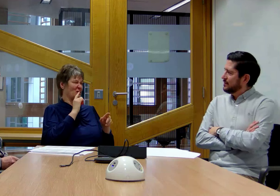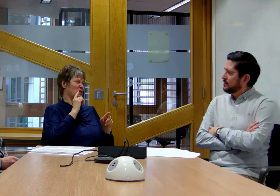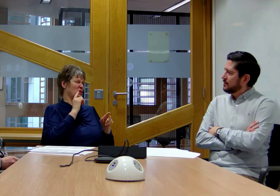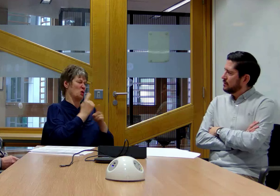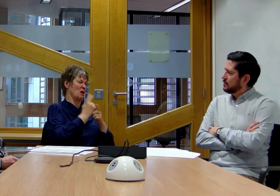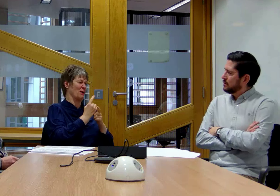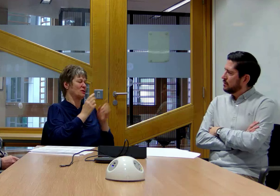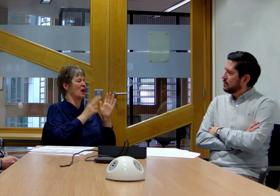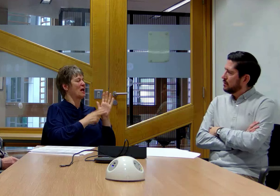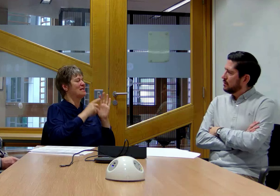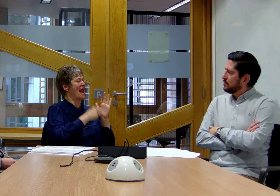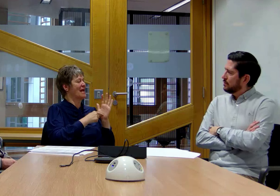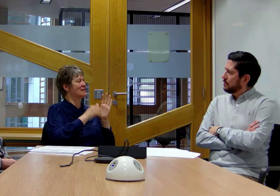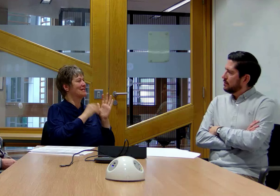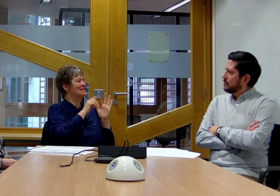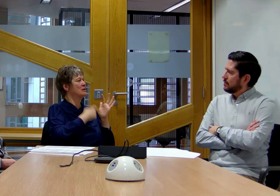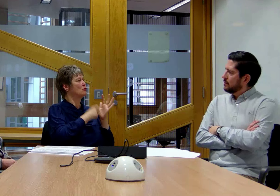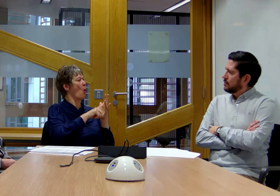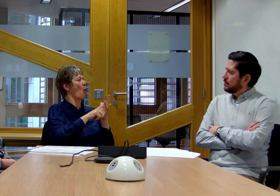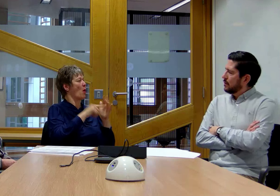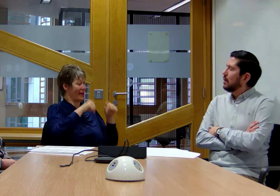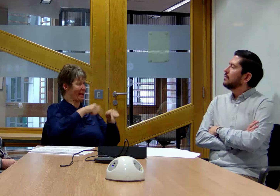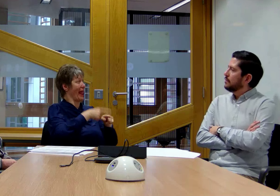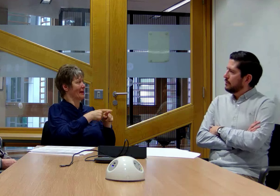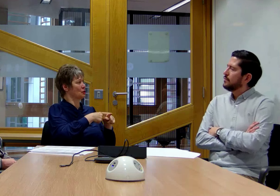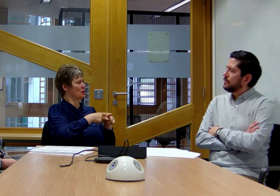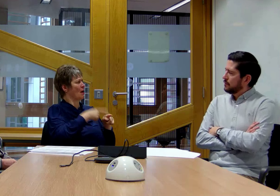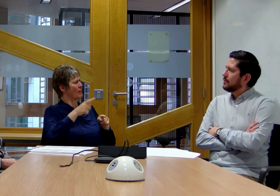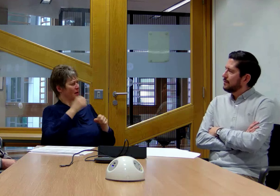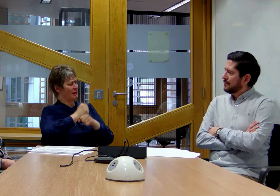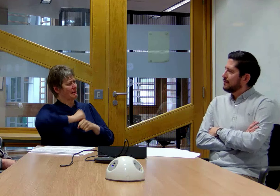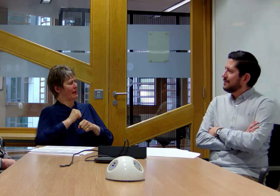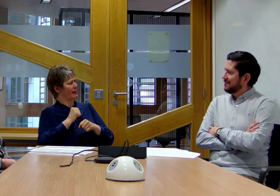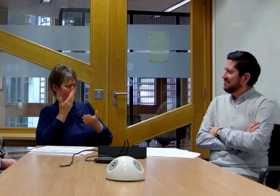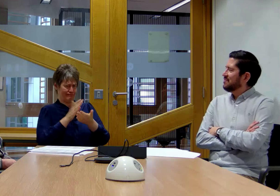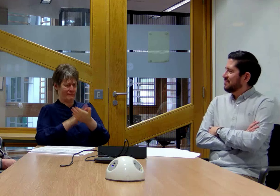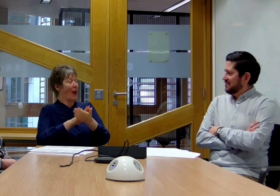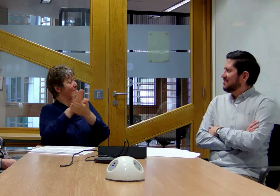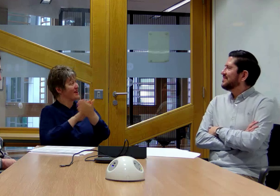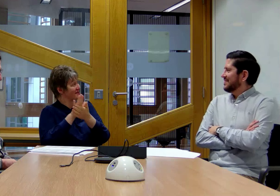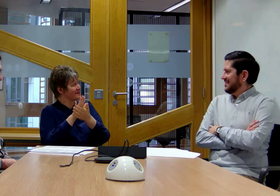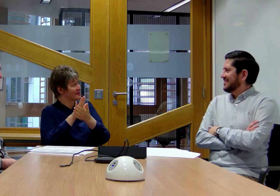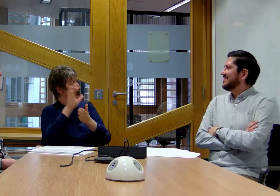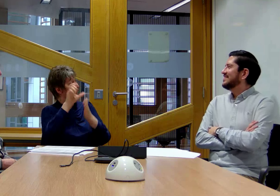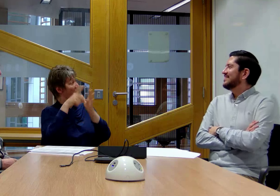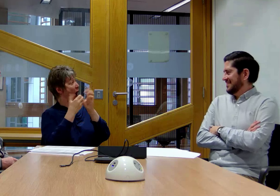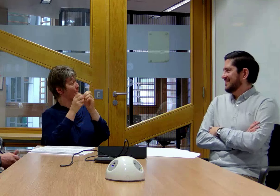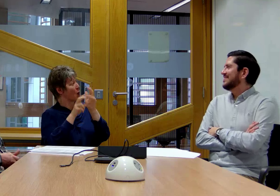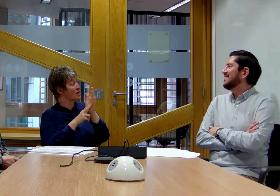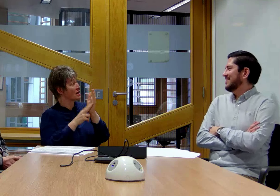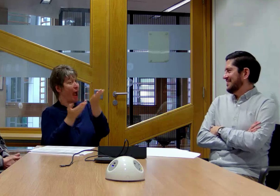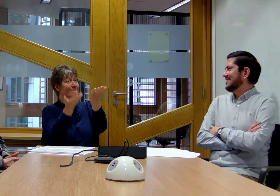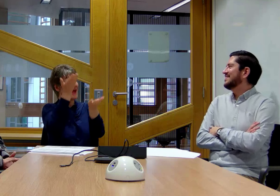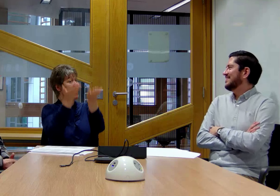which is net zero in Gaelic, which means carbon balancing, which I think actually makes more